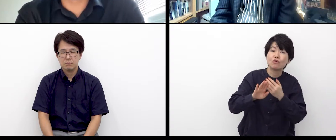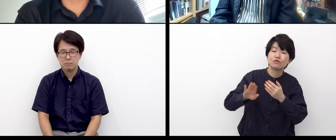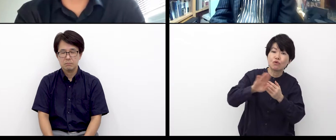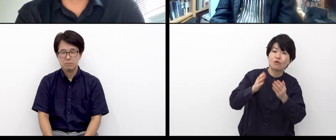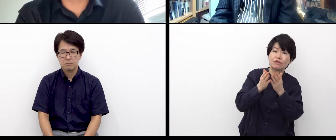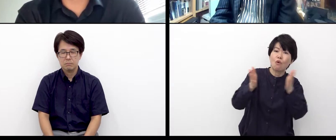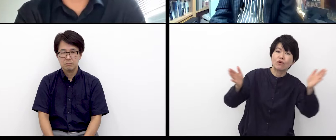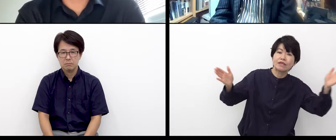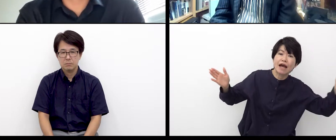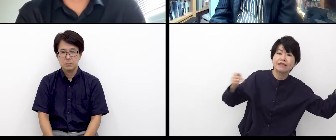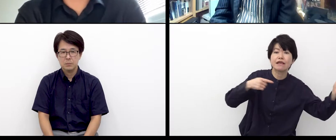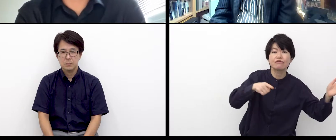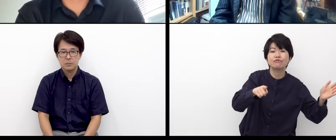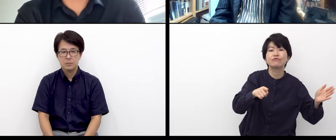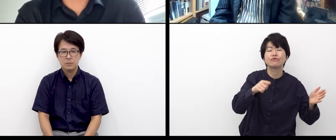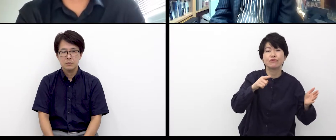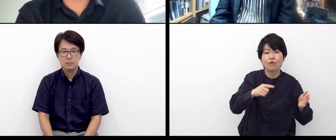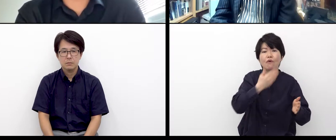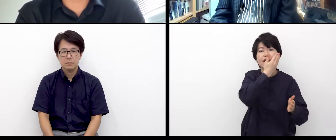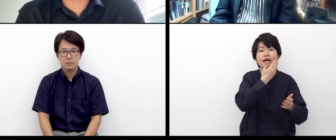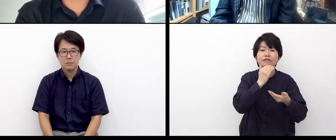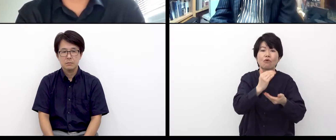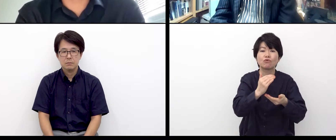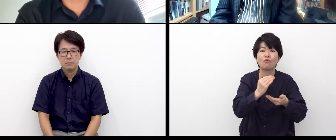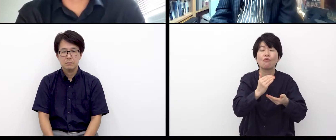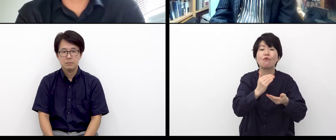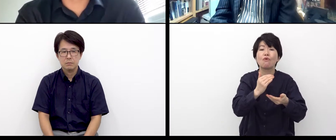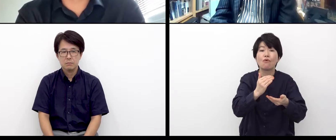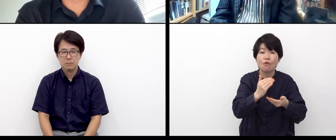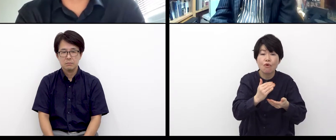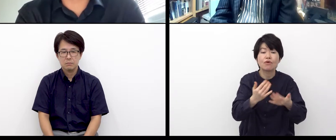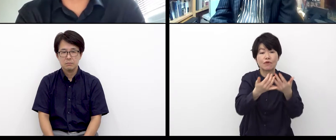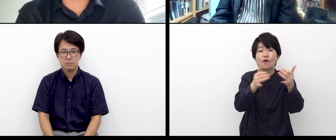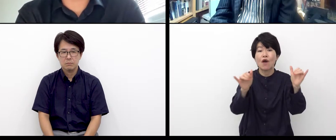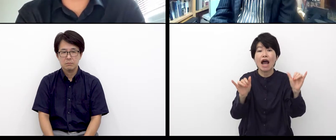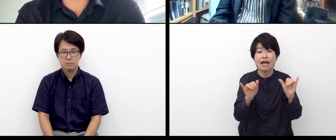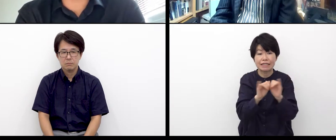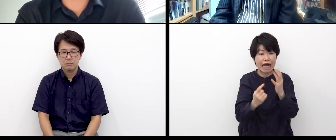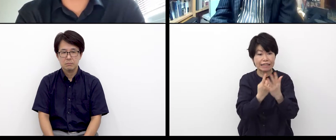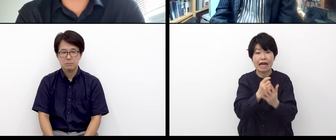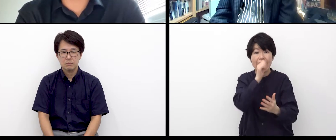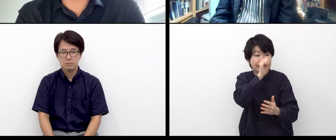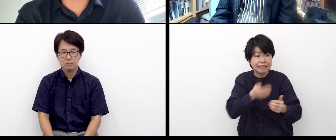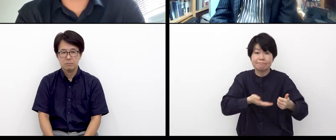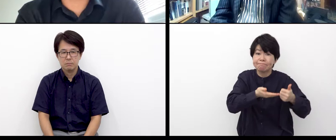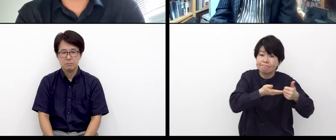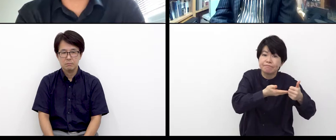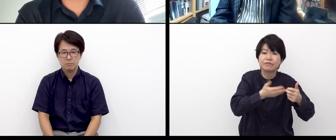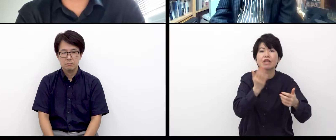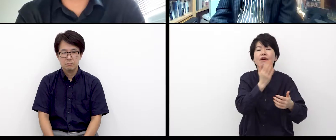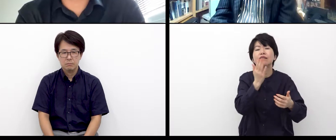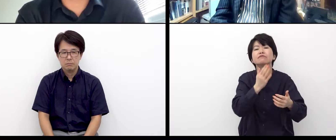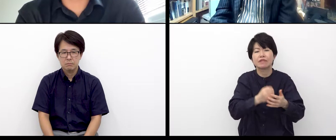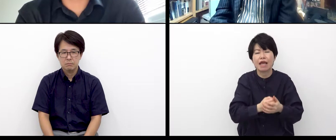Then, we never encourage them to come back to society, but we just let them stop rumination.